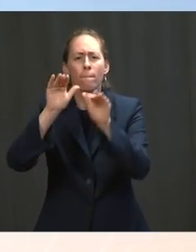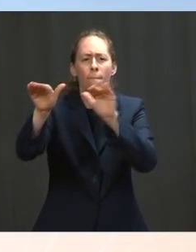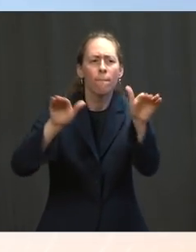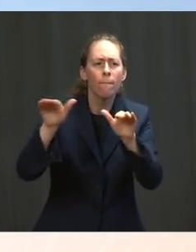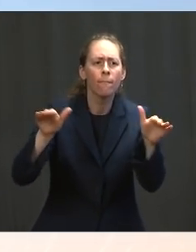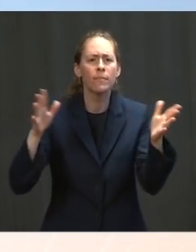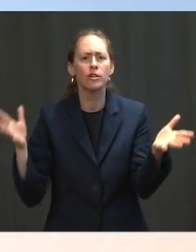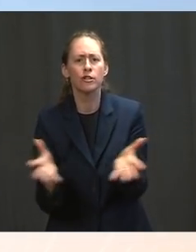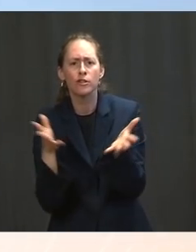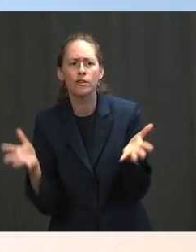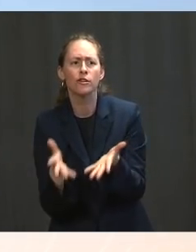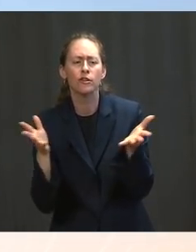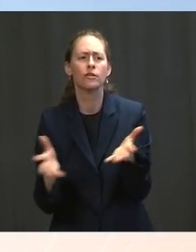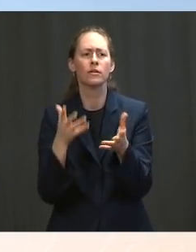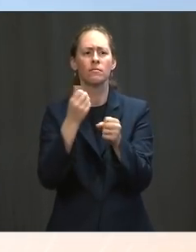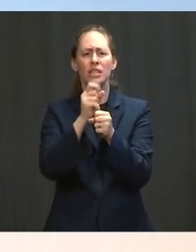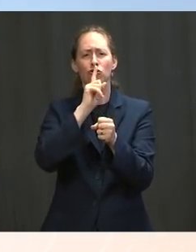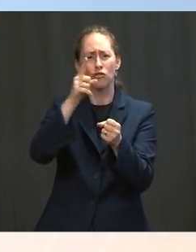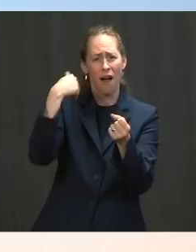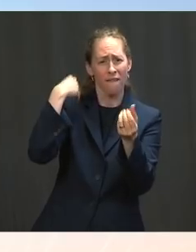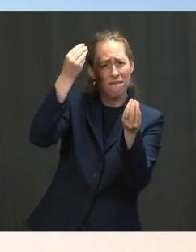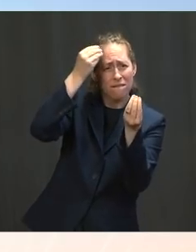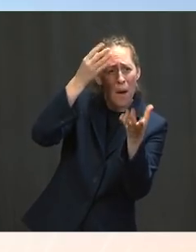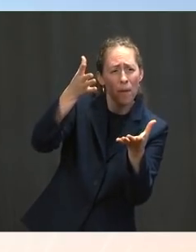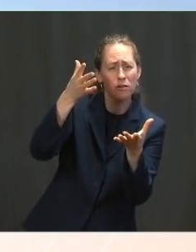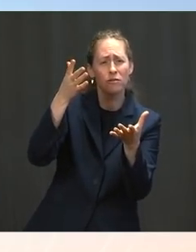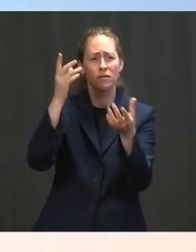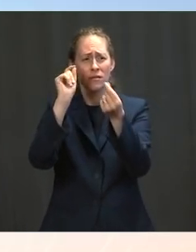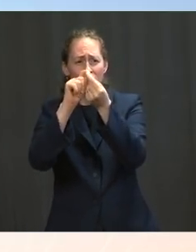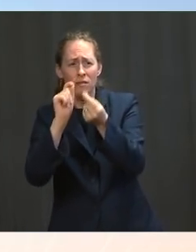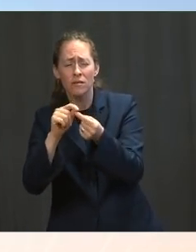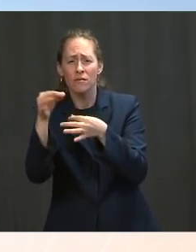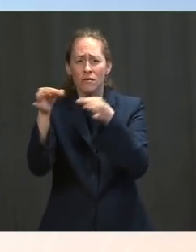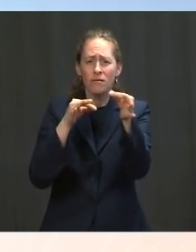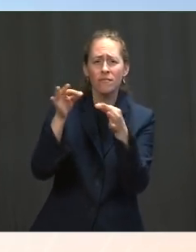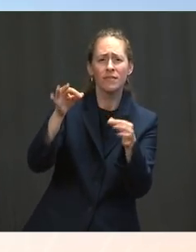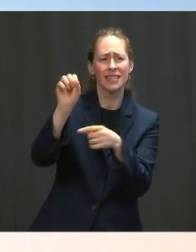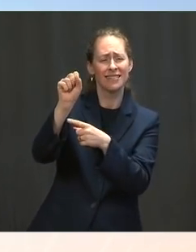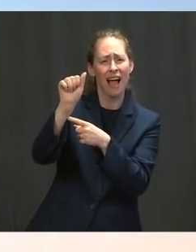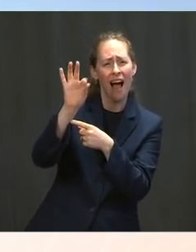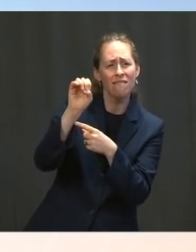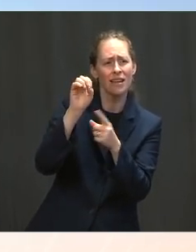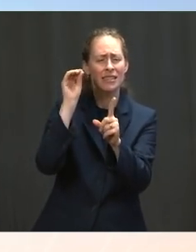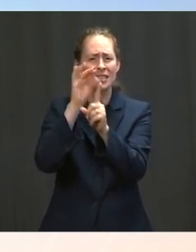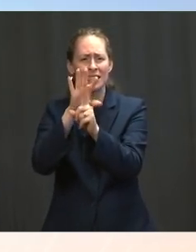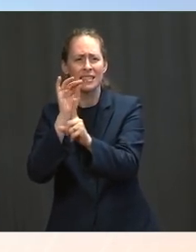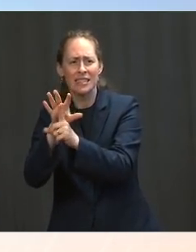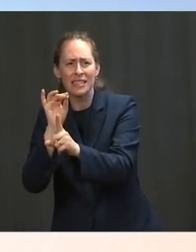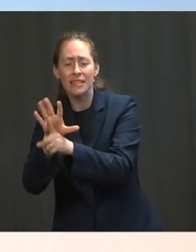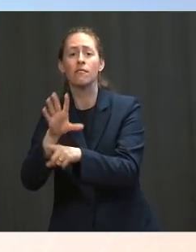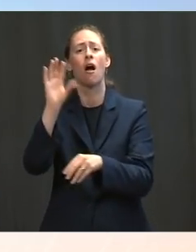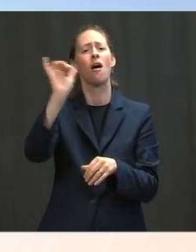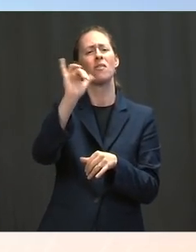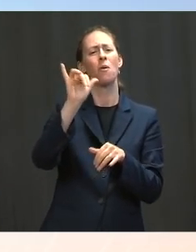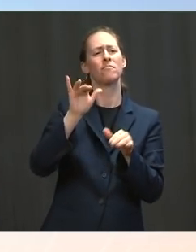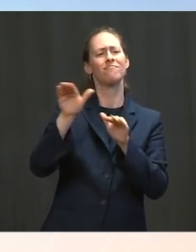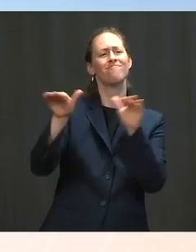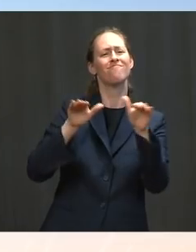on how both safe and accessible the vaccine is. Two: a renewed emphasis on getting the vaccines to more primary care doctors and physicians --